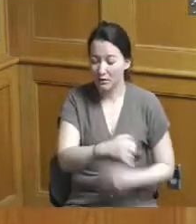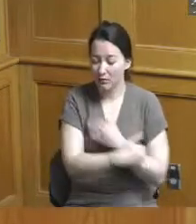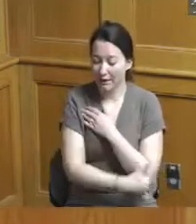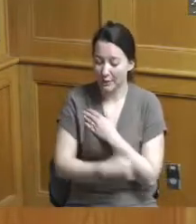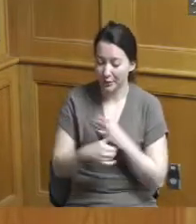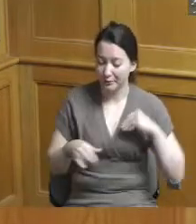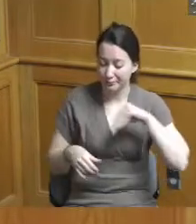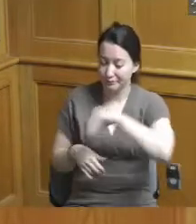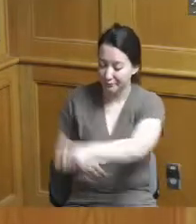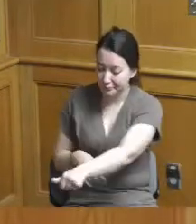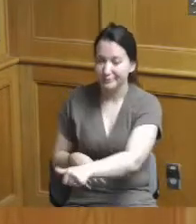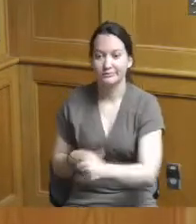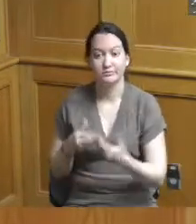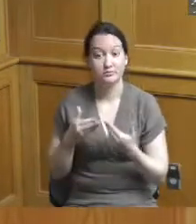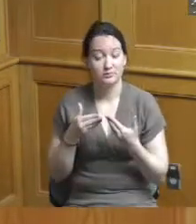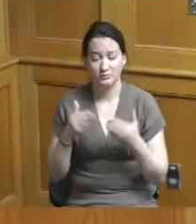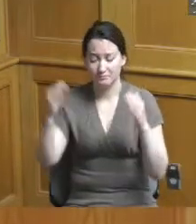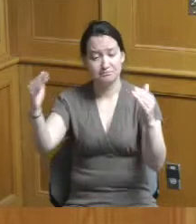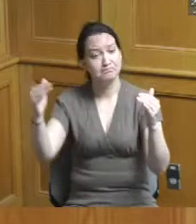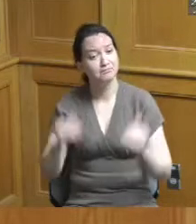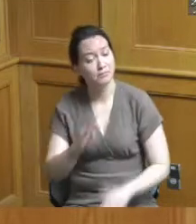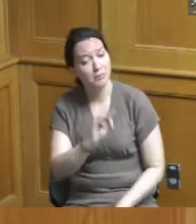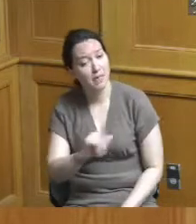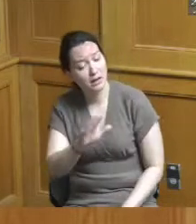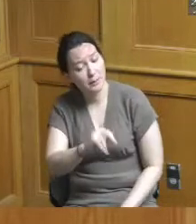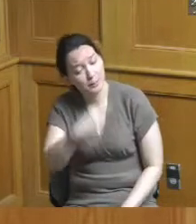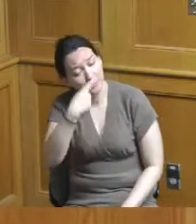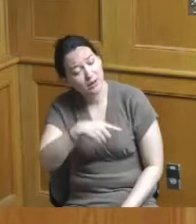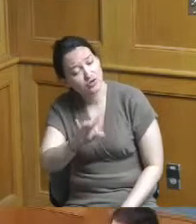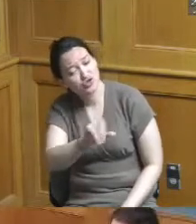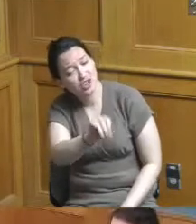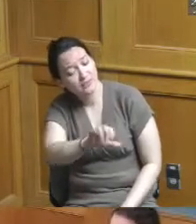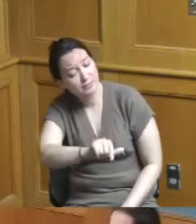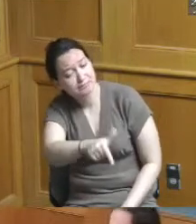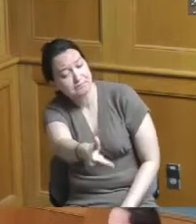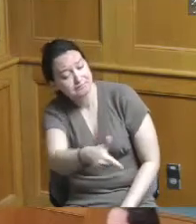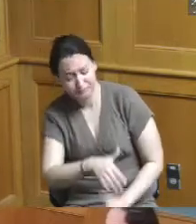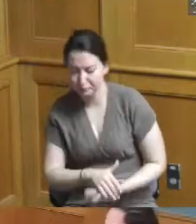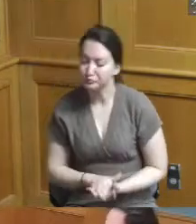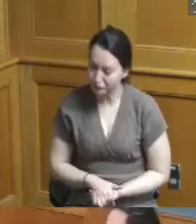to move forward to the Millennium Jeff if you want to thank you Madam yeah thank you Madam President